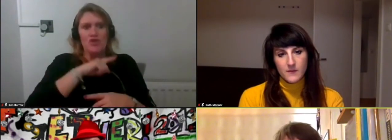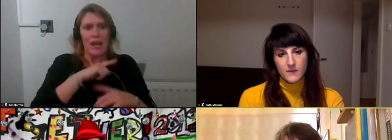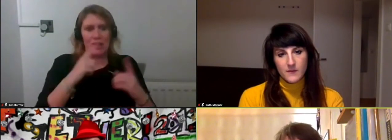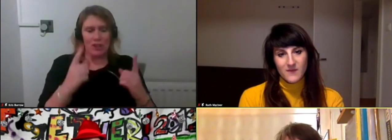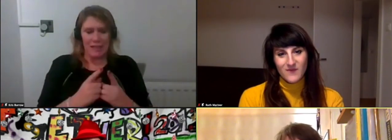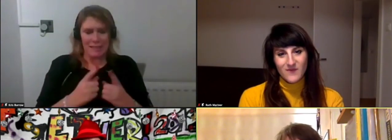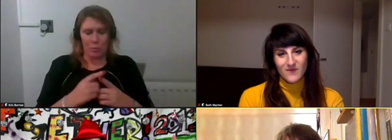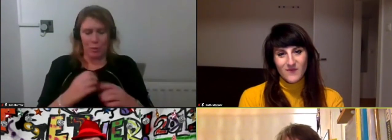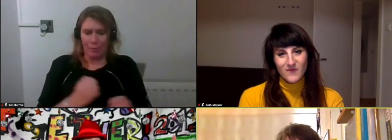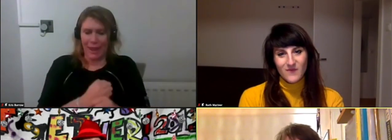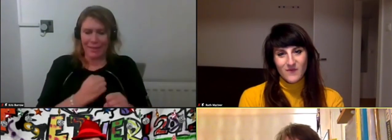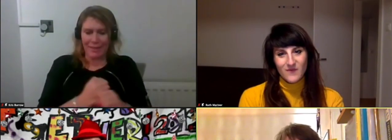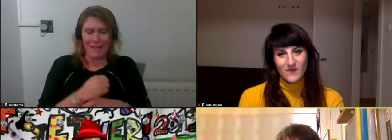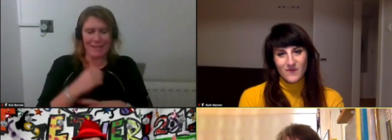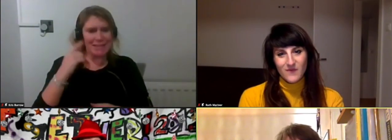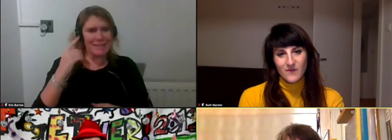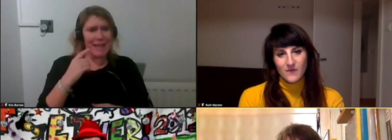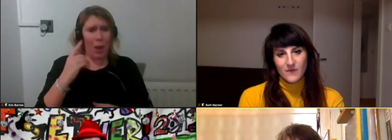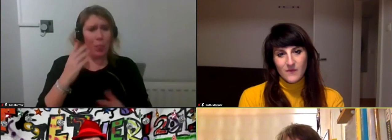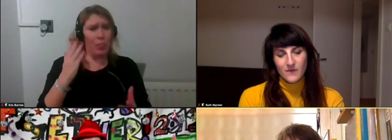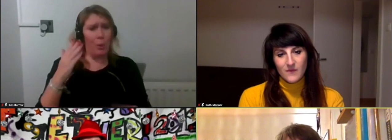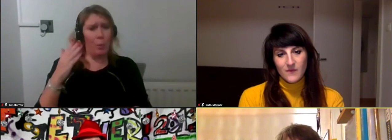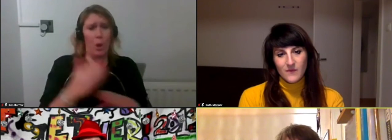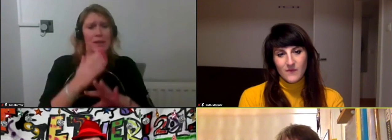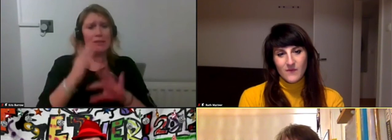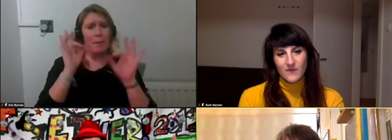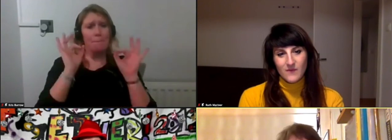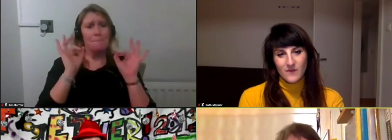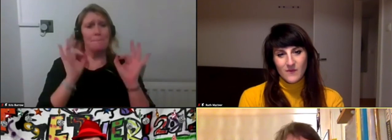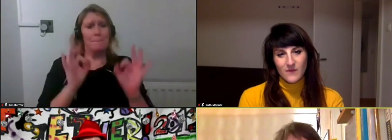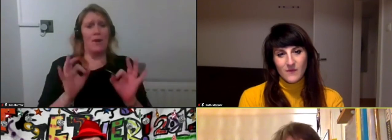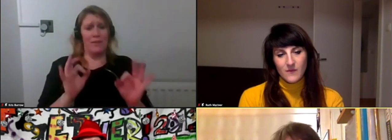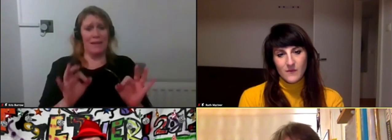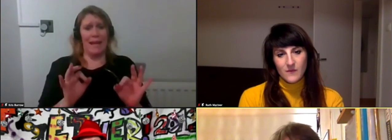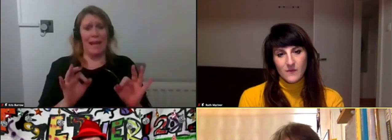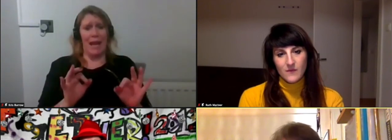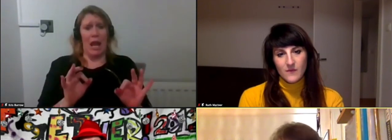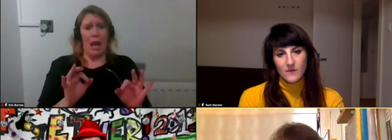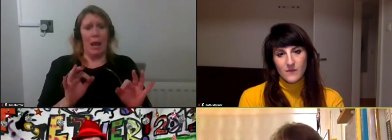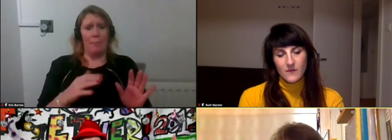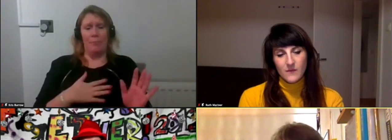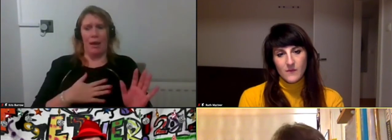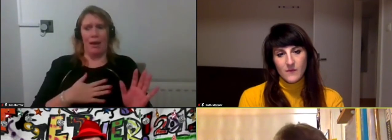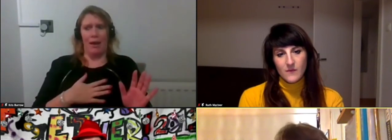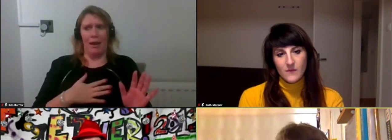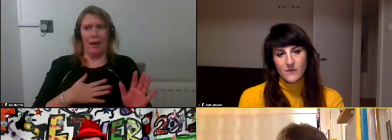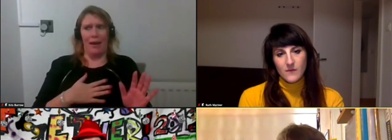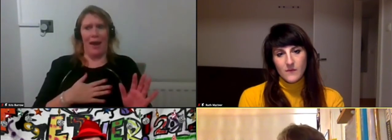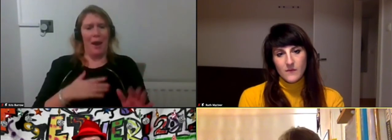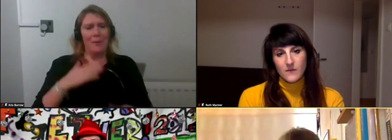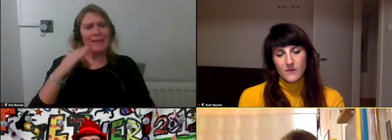that worked perfectly, but I could never have thought that that would work, that